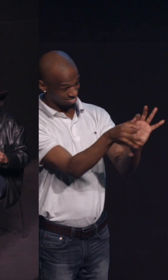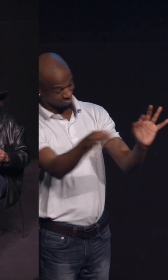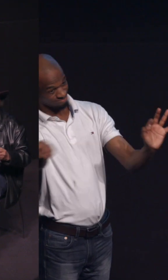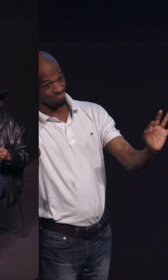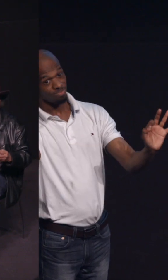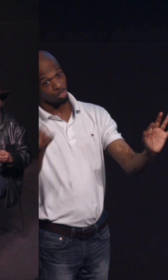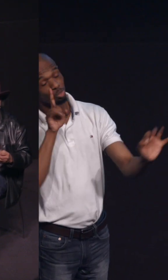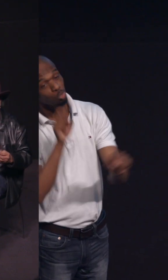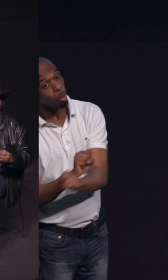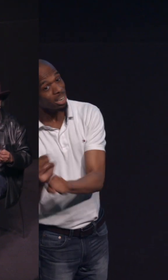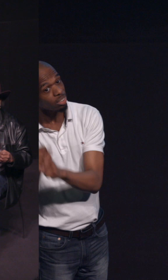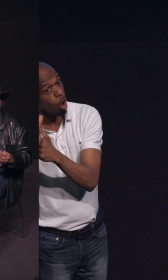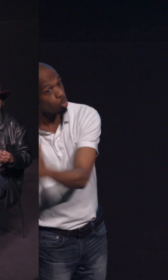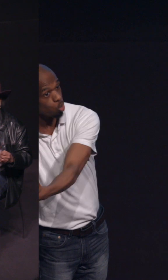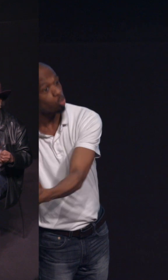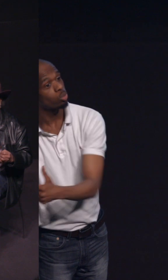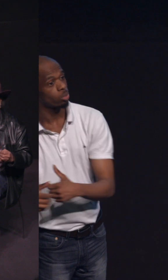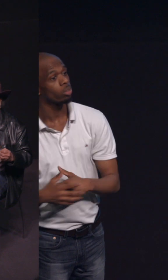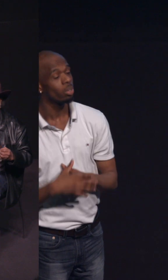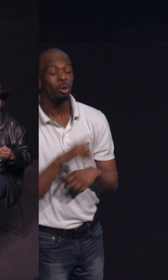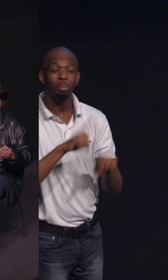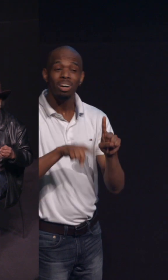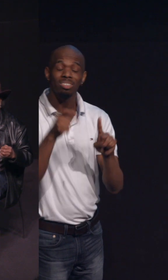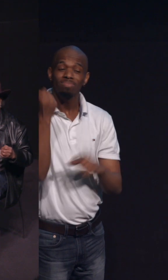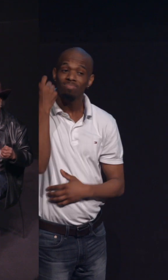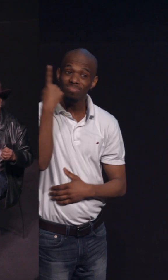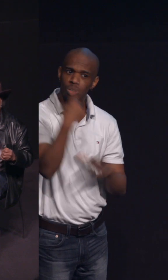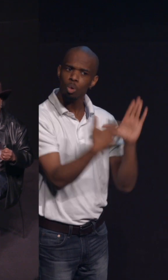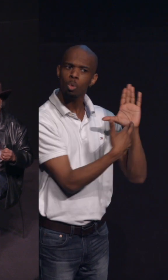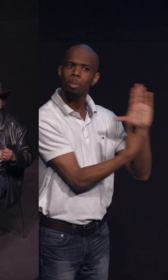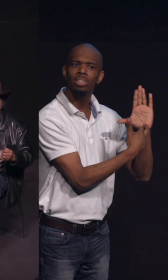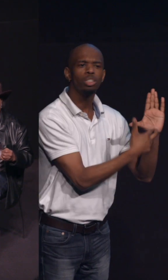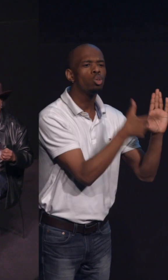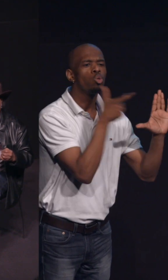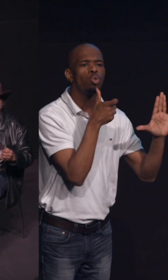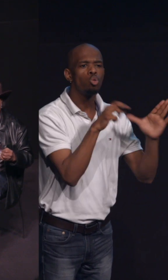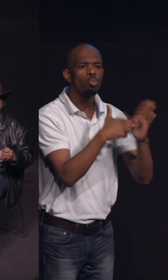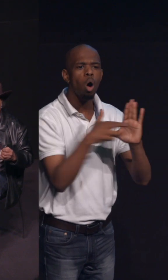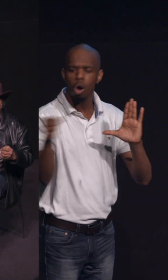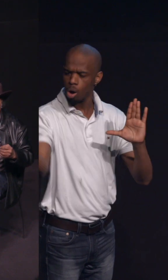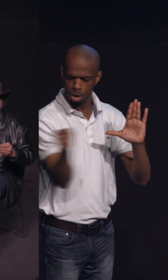My people played a tremendous part in getting this country where it is today.